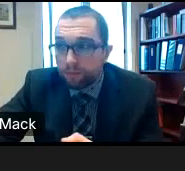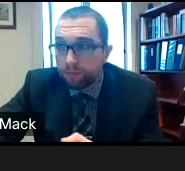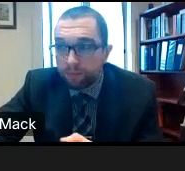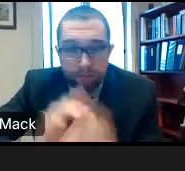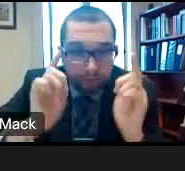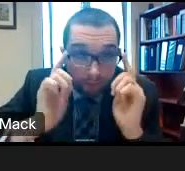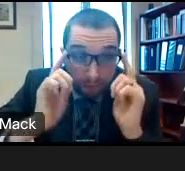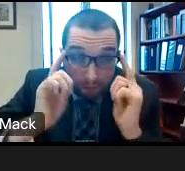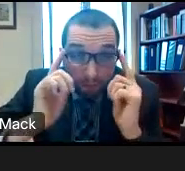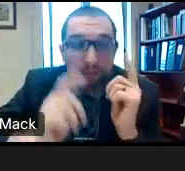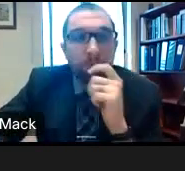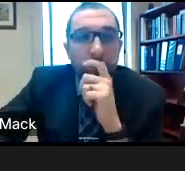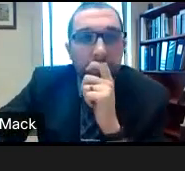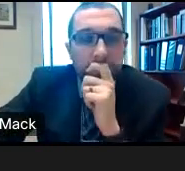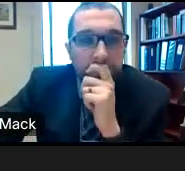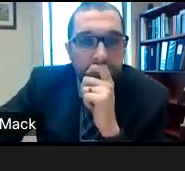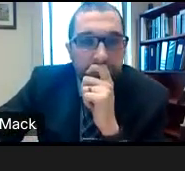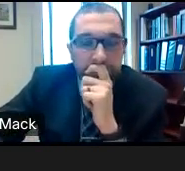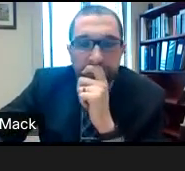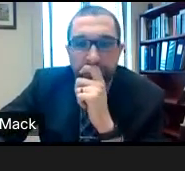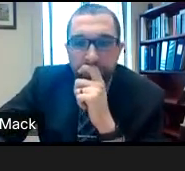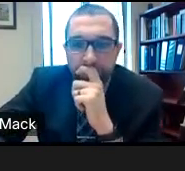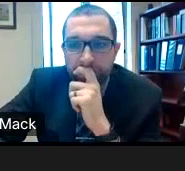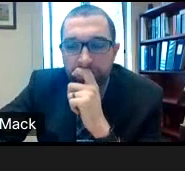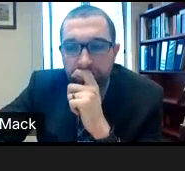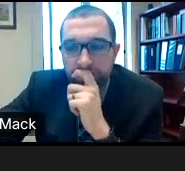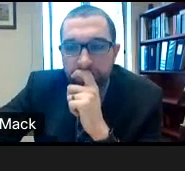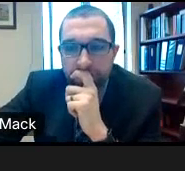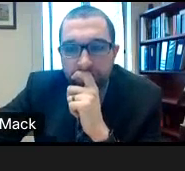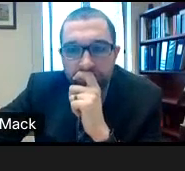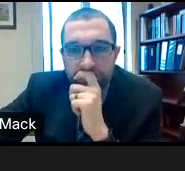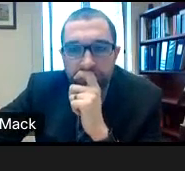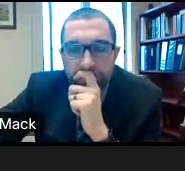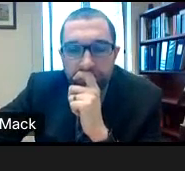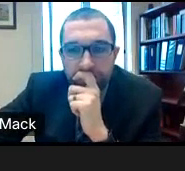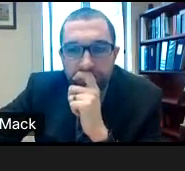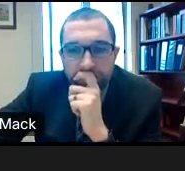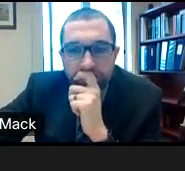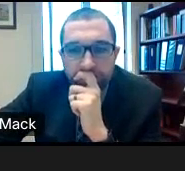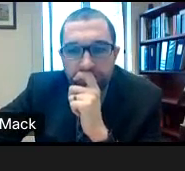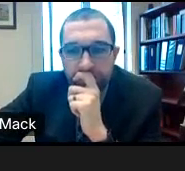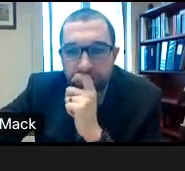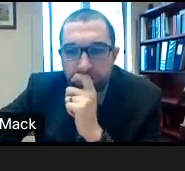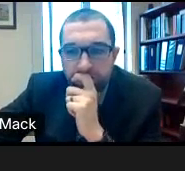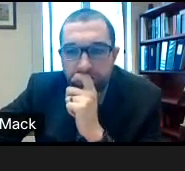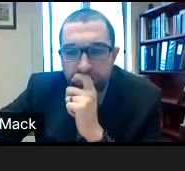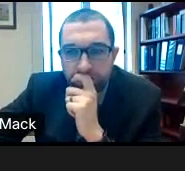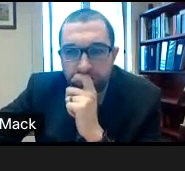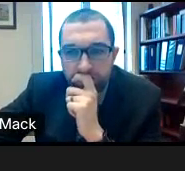The, when effect and Fisher or remove.